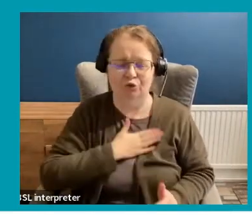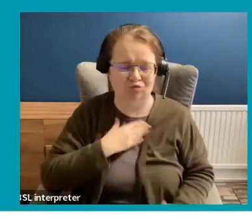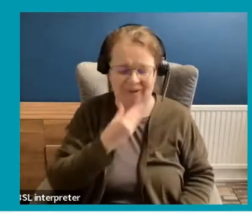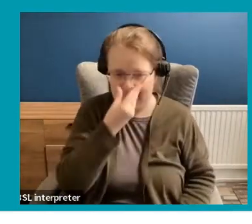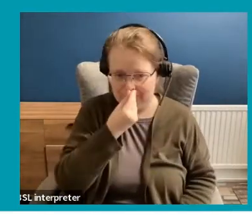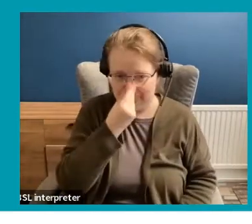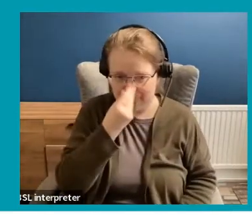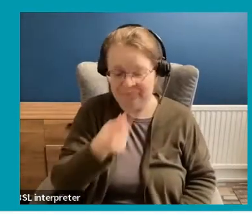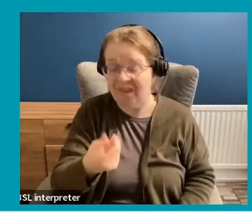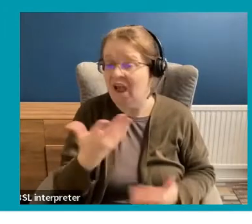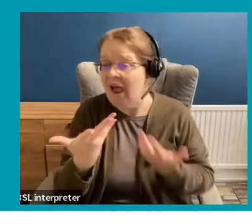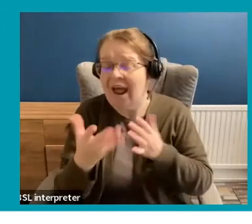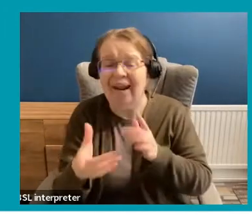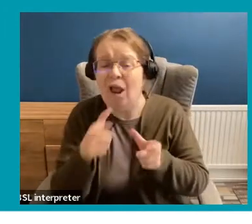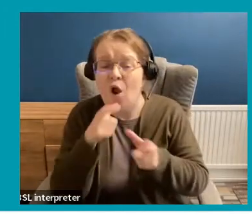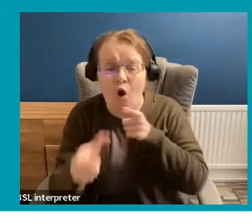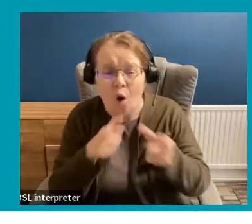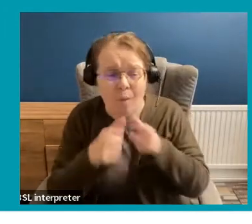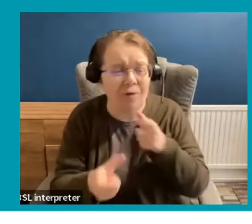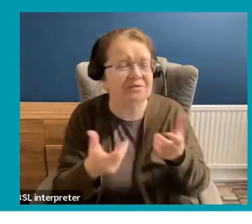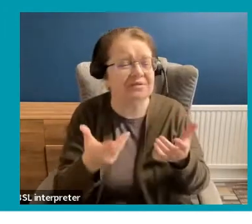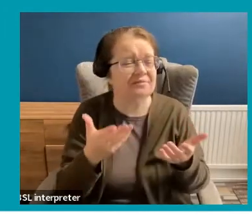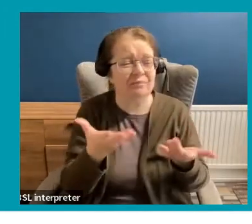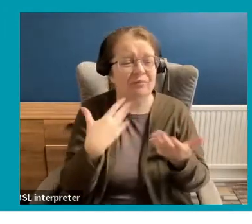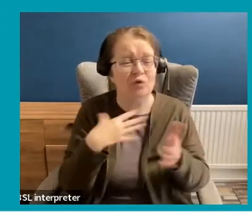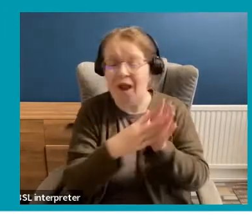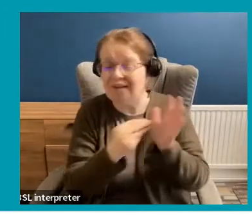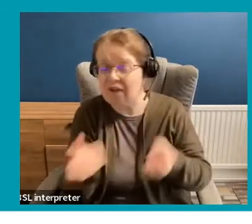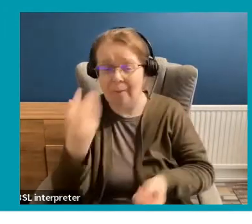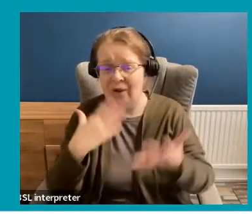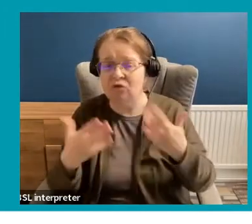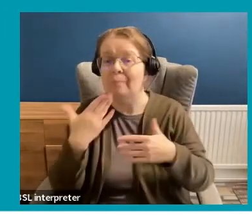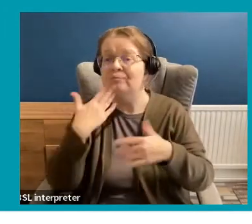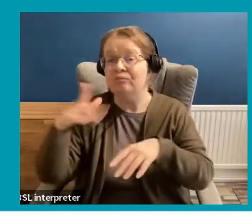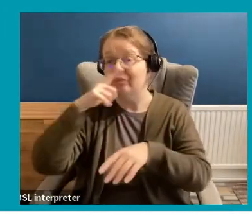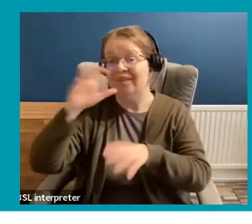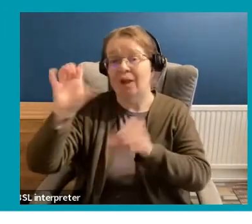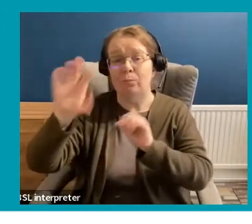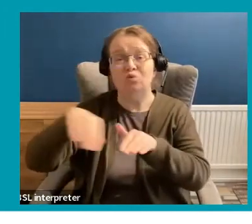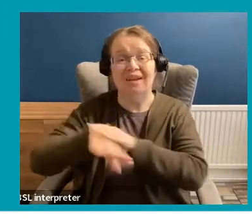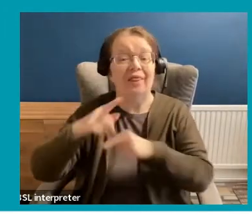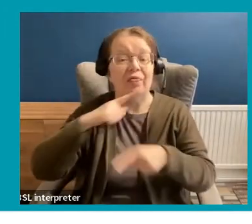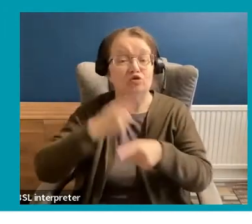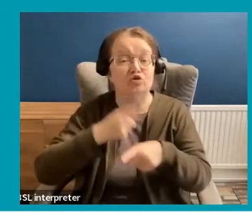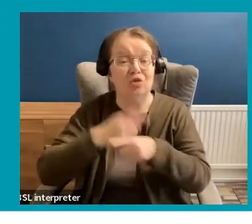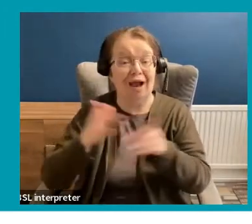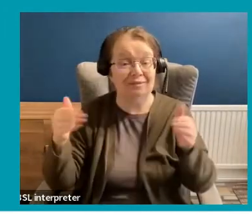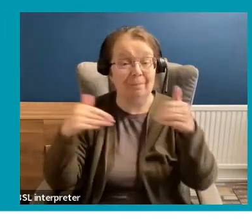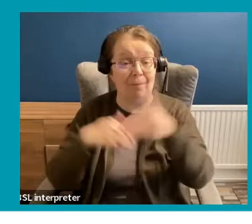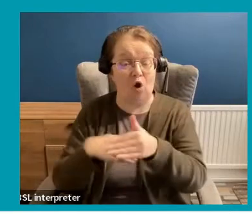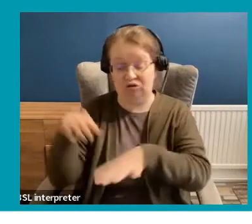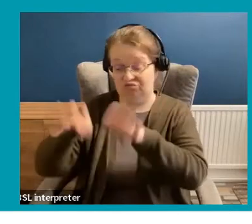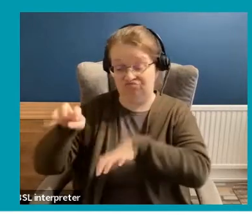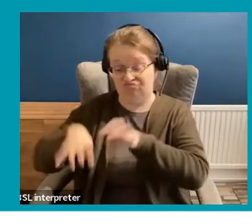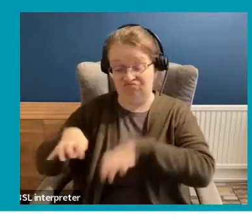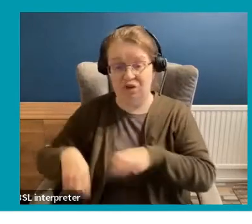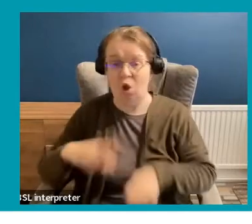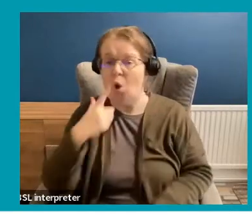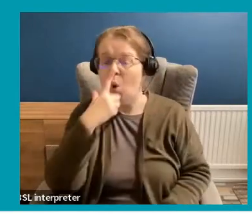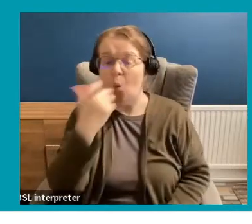comments you want to make or examples you would like to give just pop in the chat or even unmute and interrupt us I